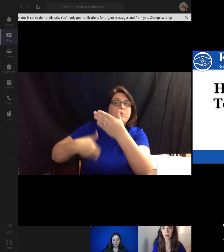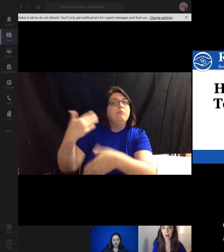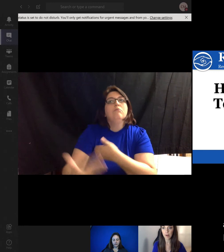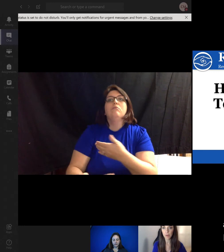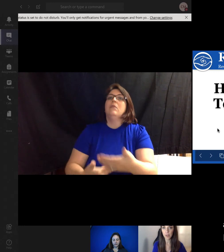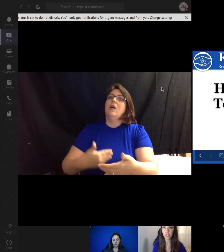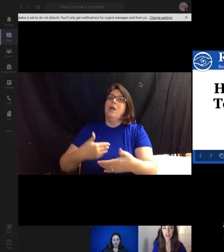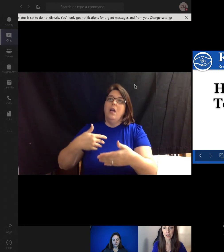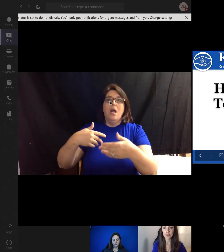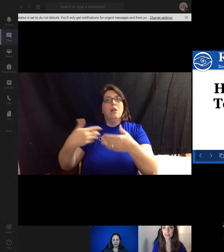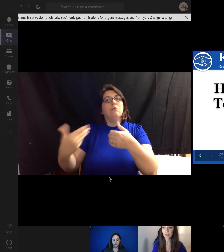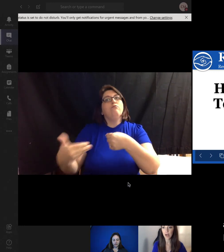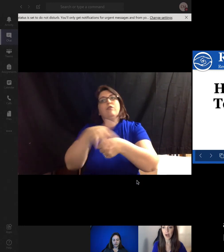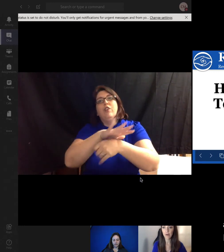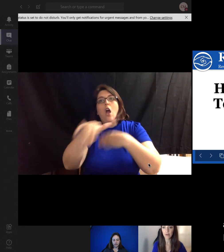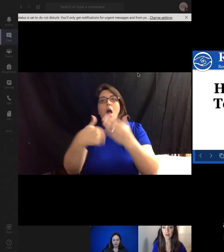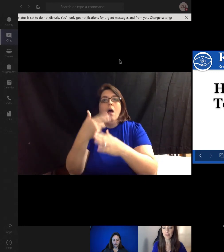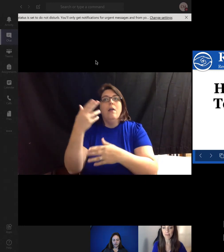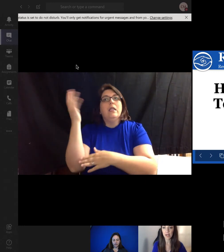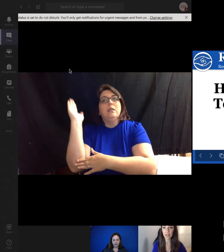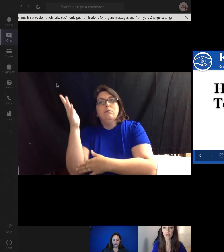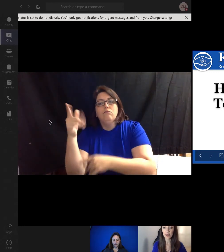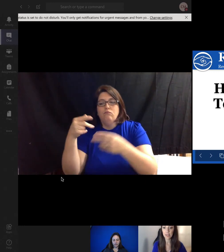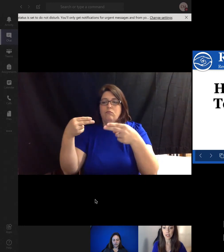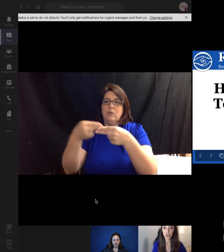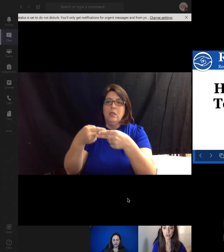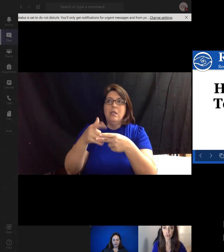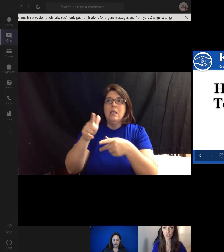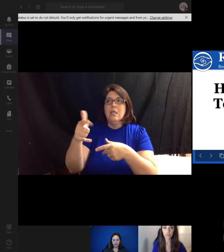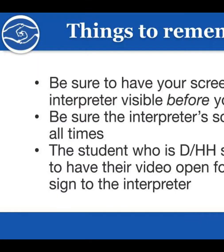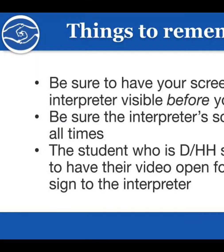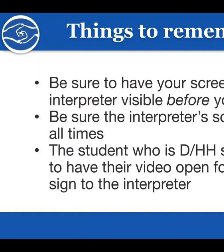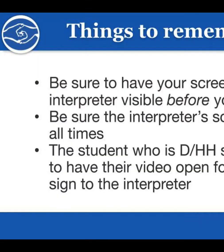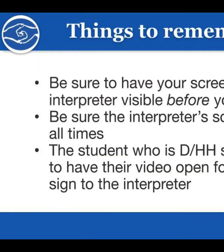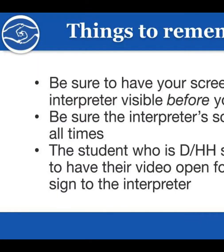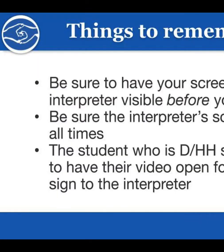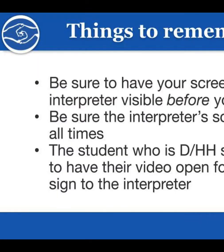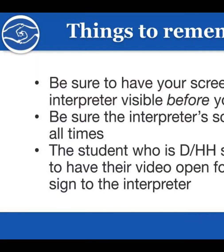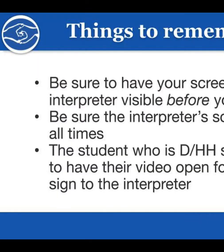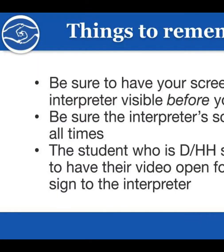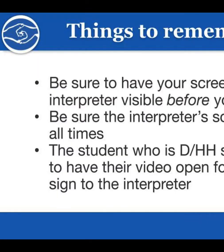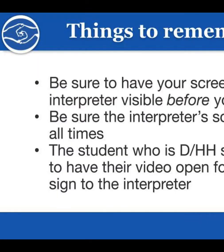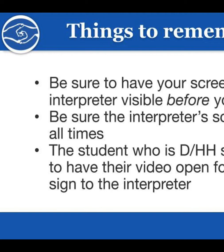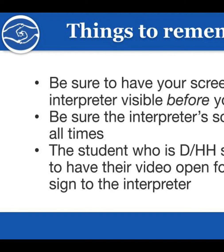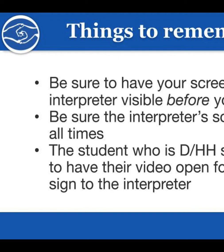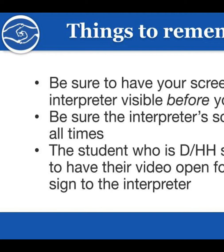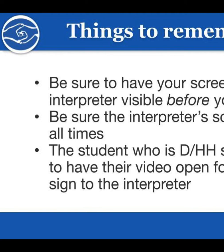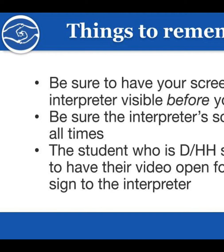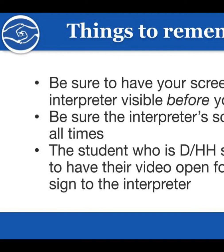PowerPoint and still have my interpreter. Some other things to remember...